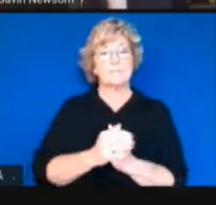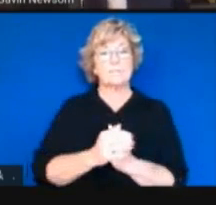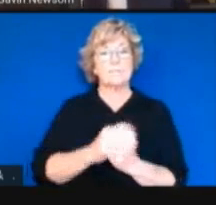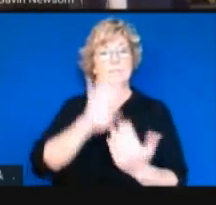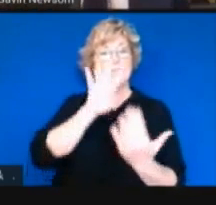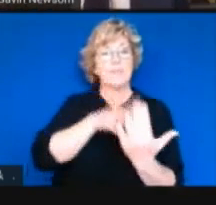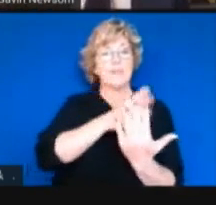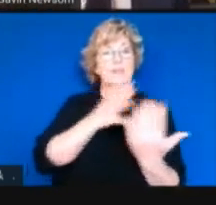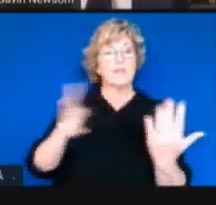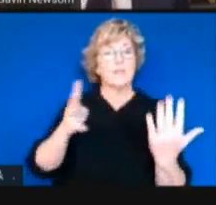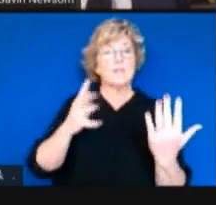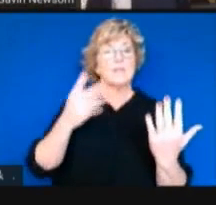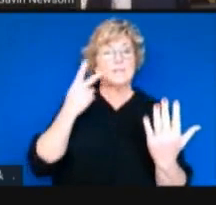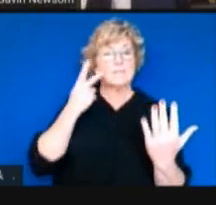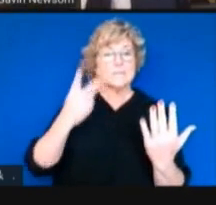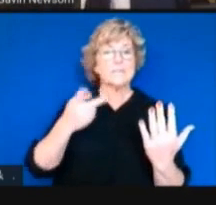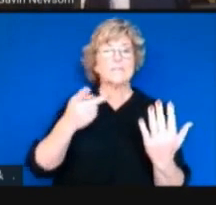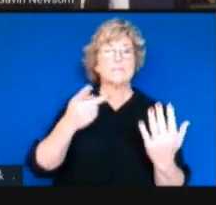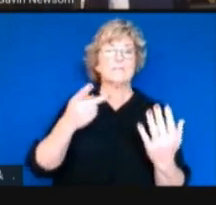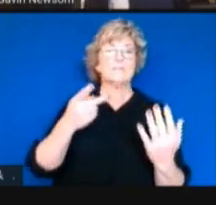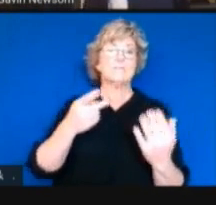233 LIVES LOST OVER THAT PERIOD.